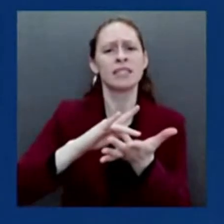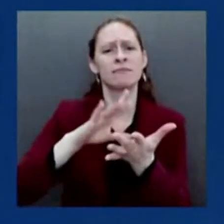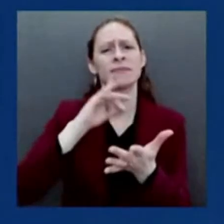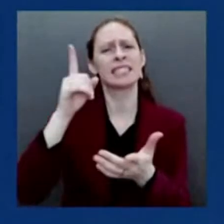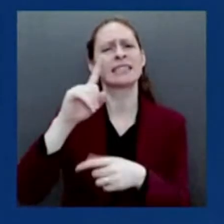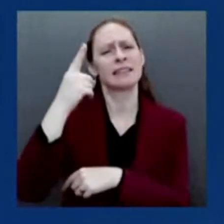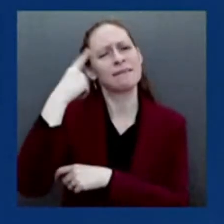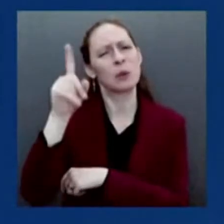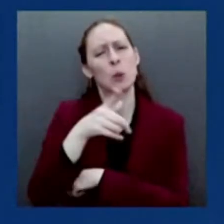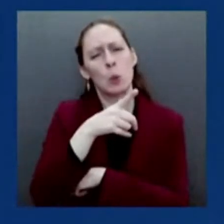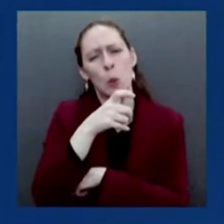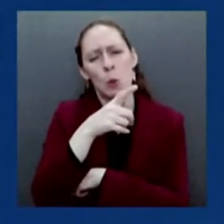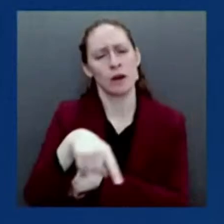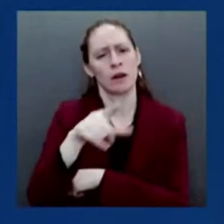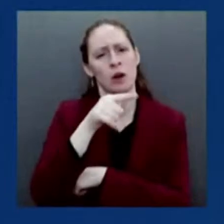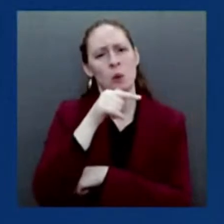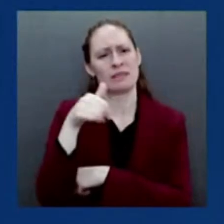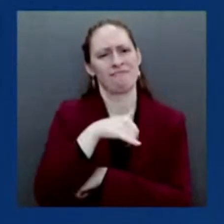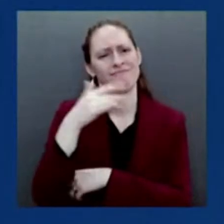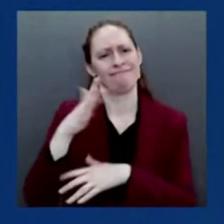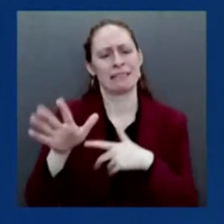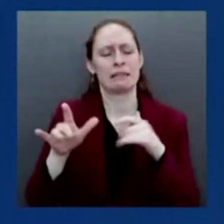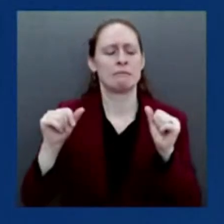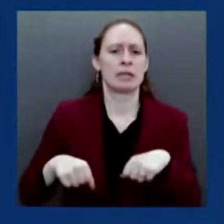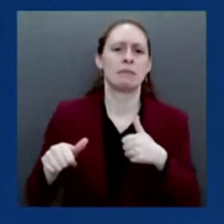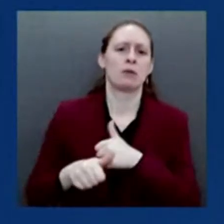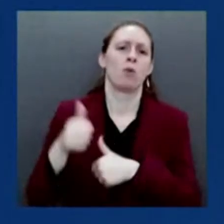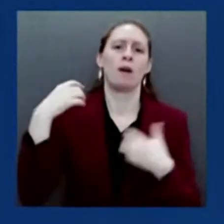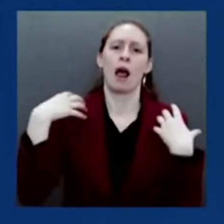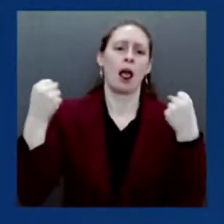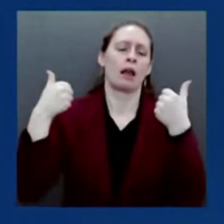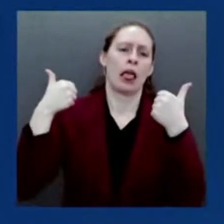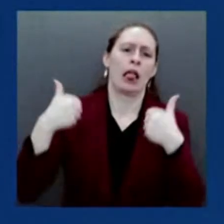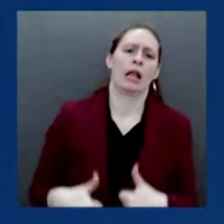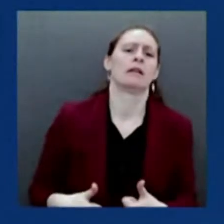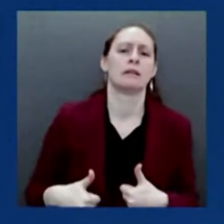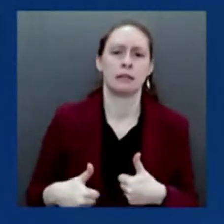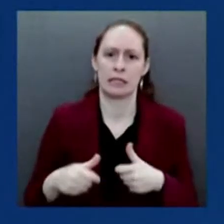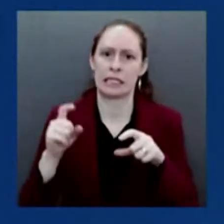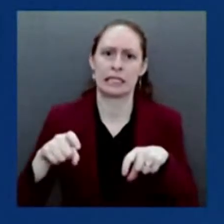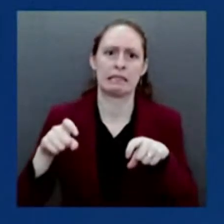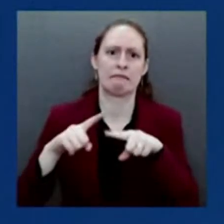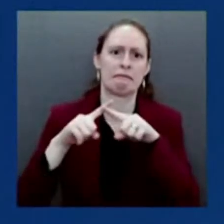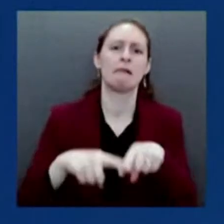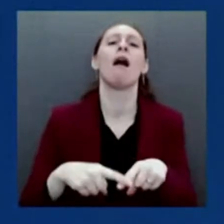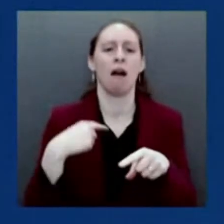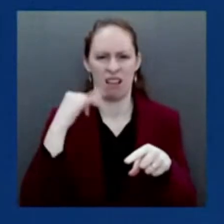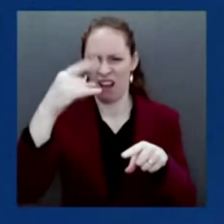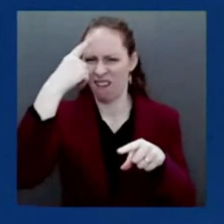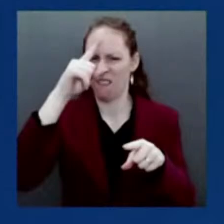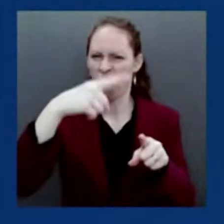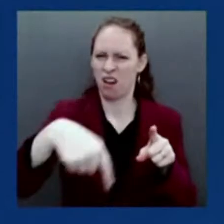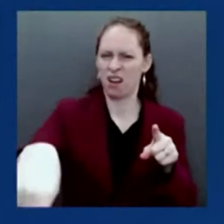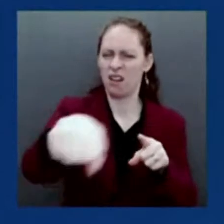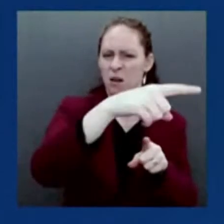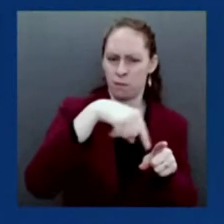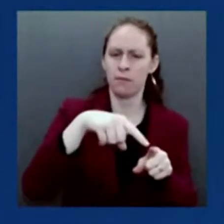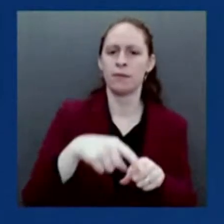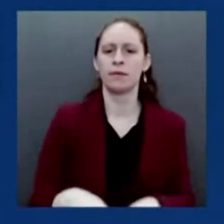DISEASE FOR COVID-19. WE HAVE A NUMBER OF OTHER TREATMENT UP MISSION -- OPTIONS.